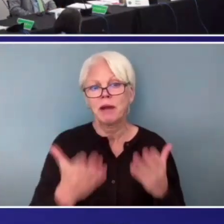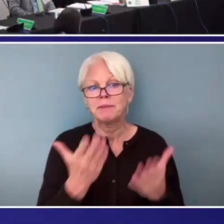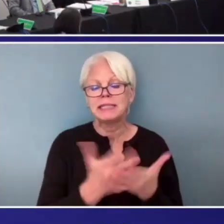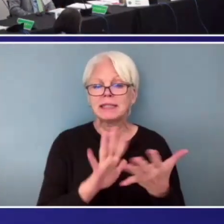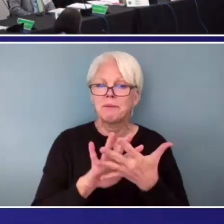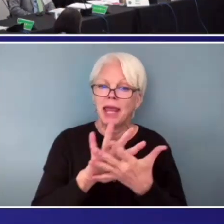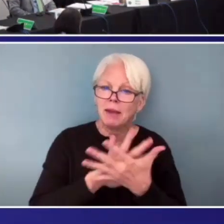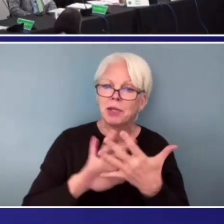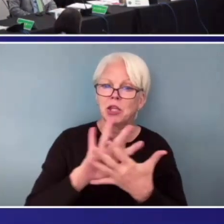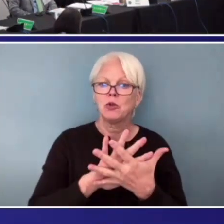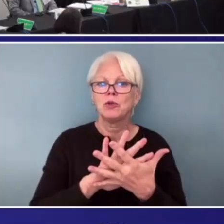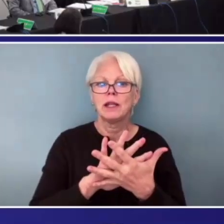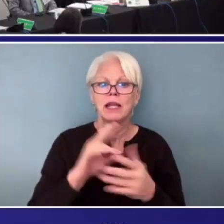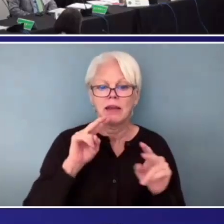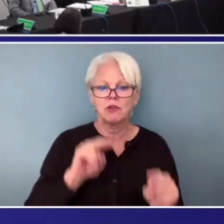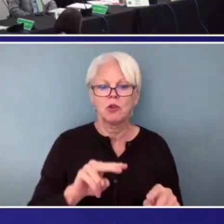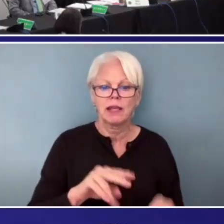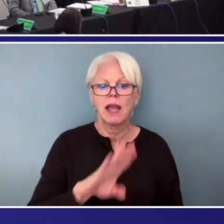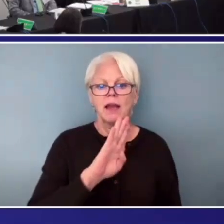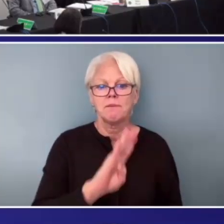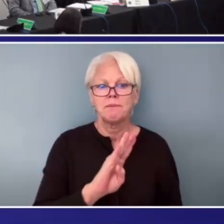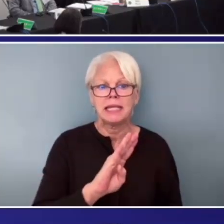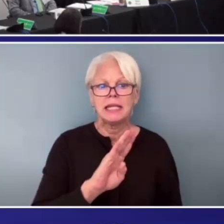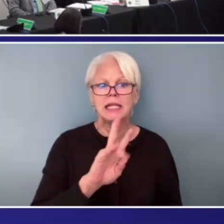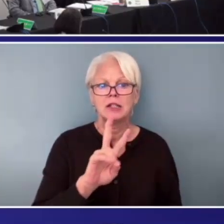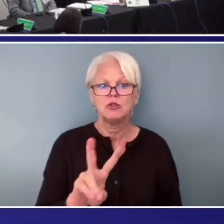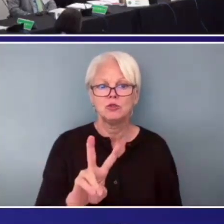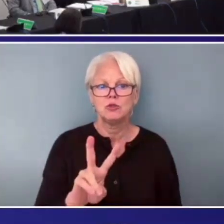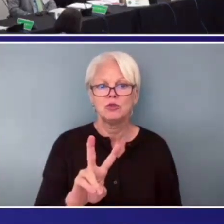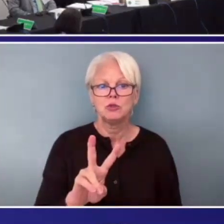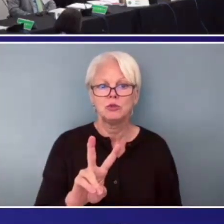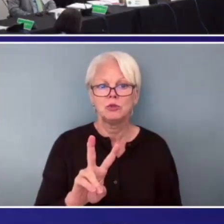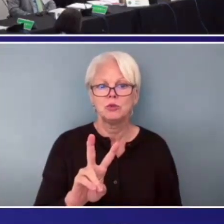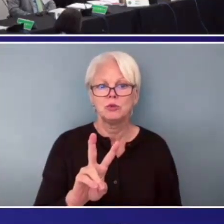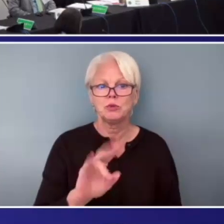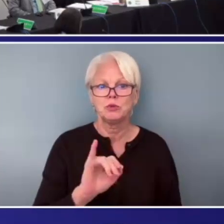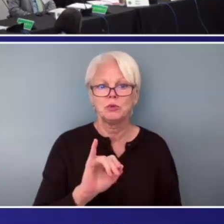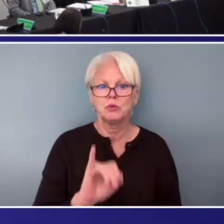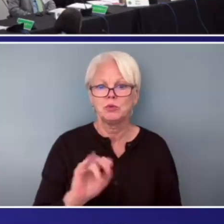So if we go to (b)(2) Romanette four B,